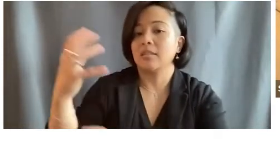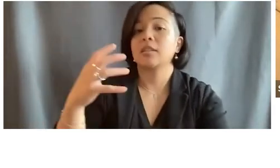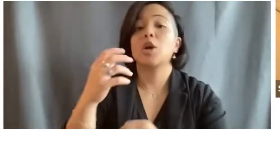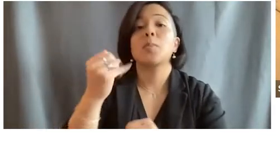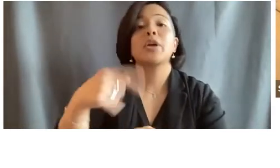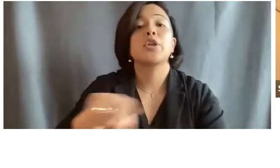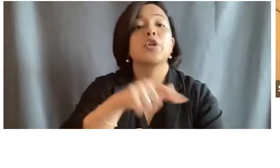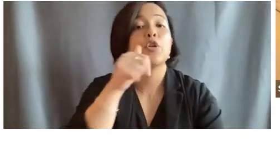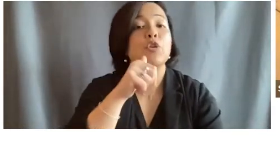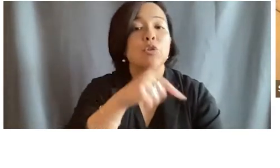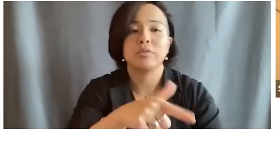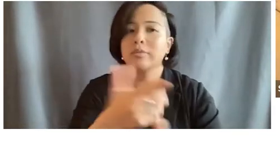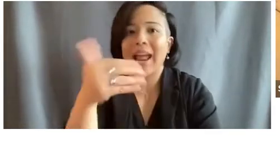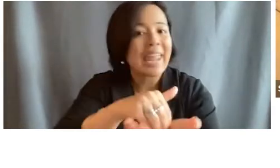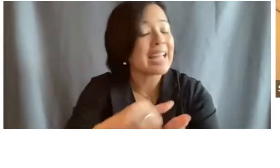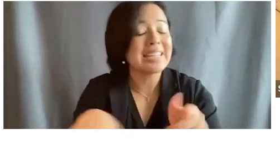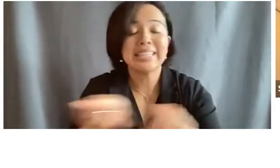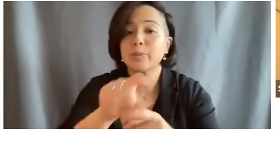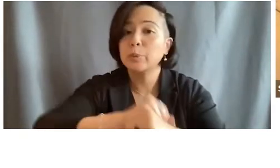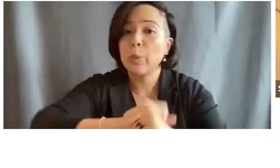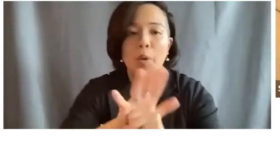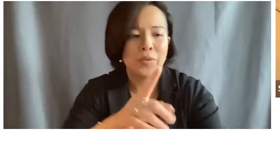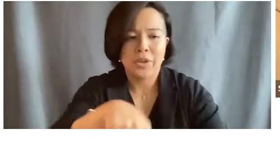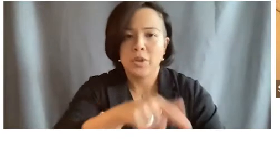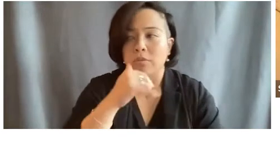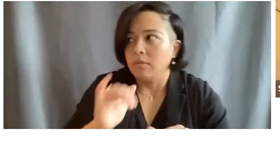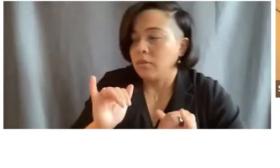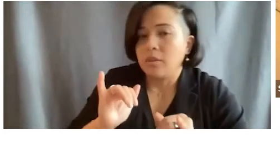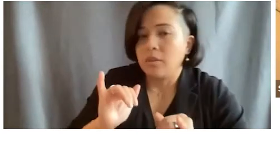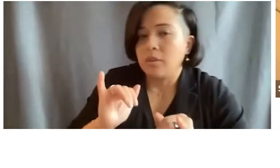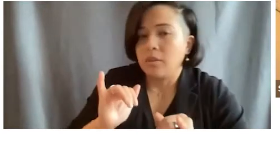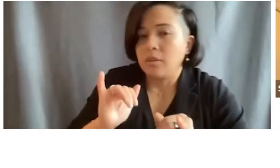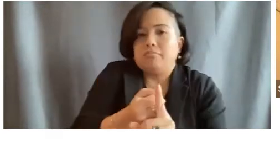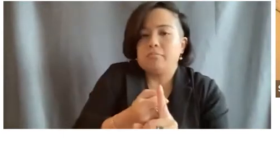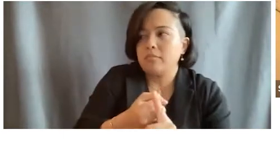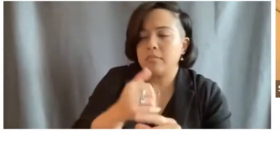they're already have a very tentative relationship with education anyway, and when